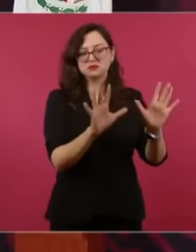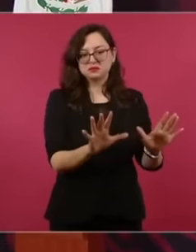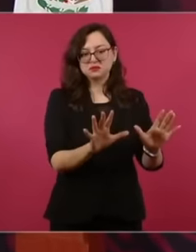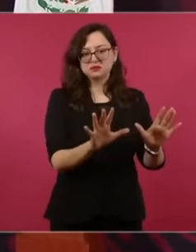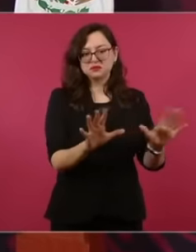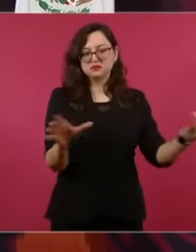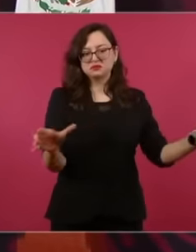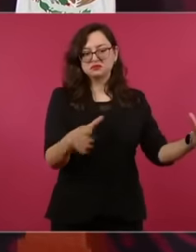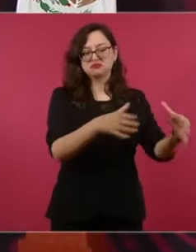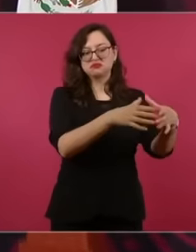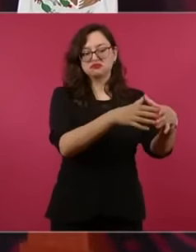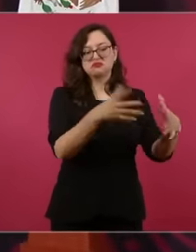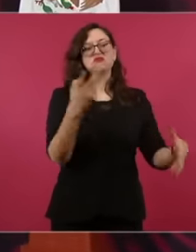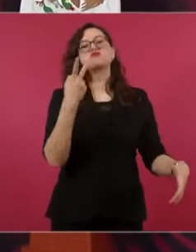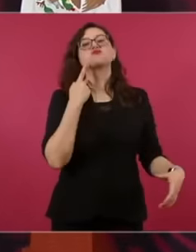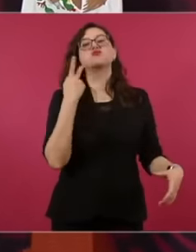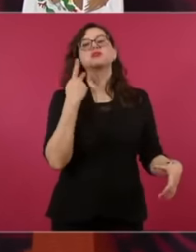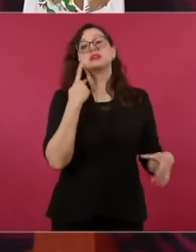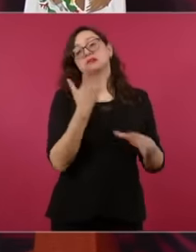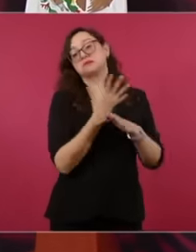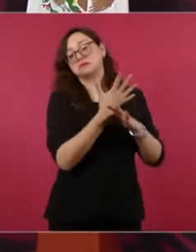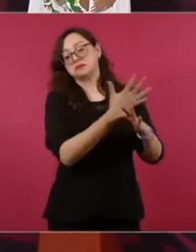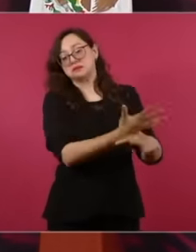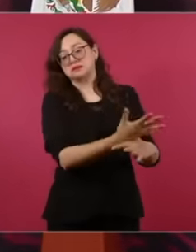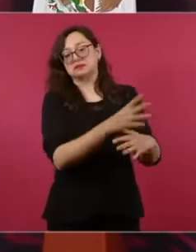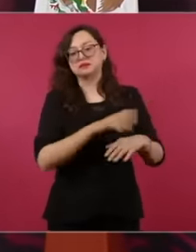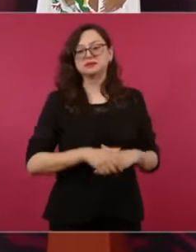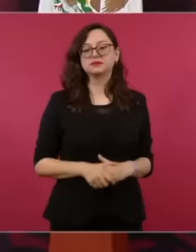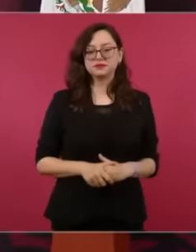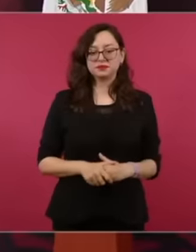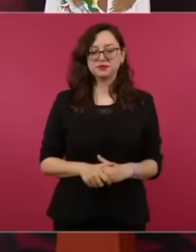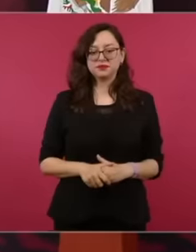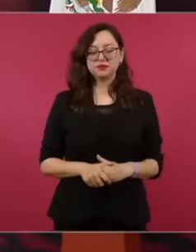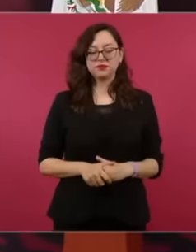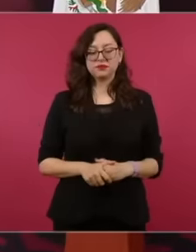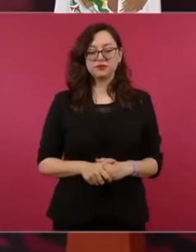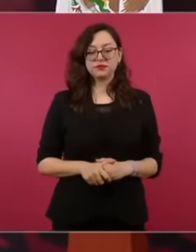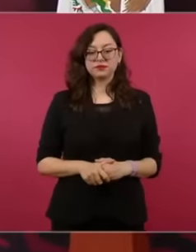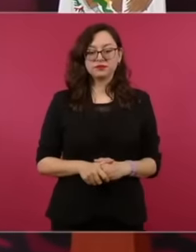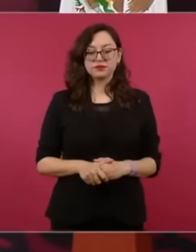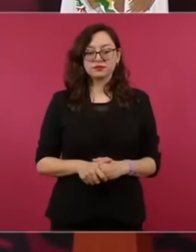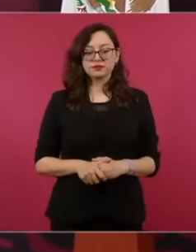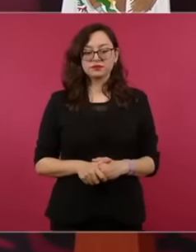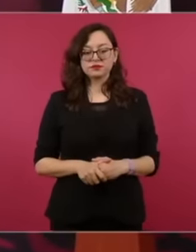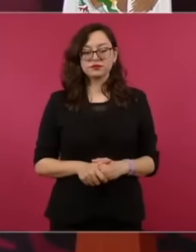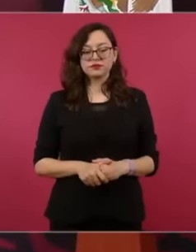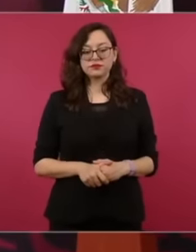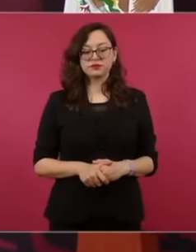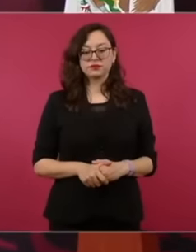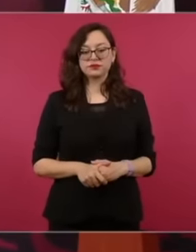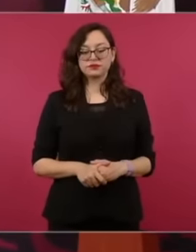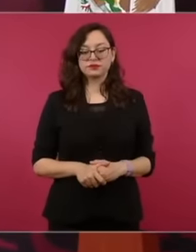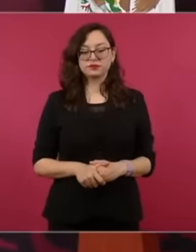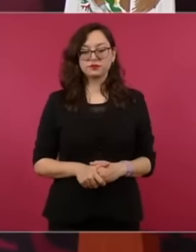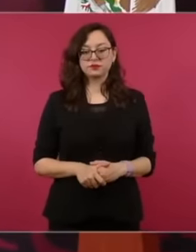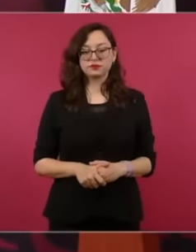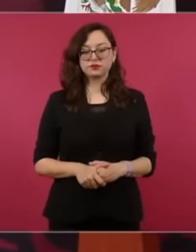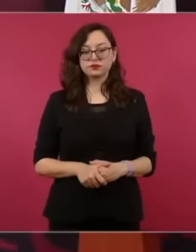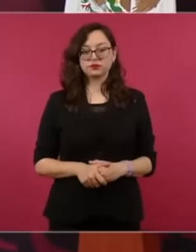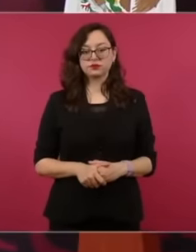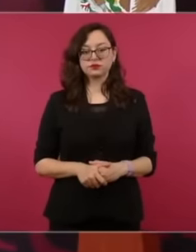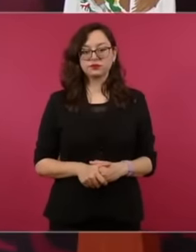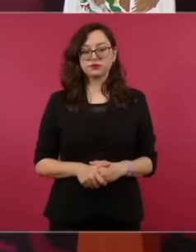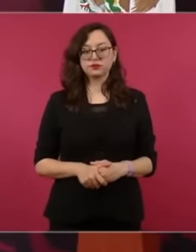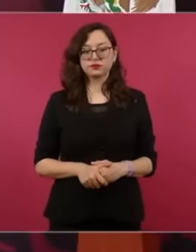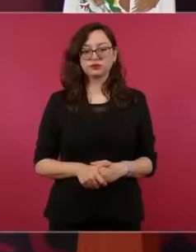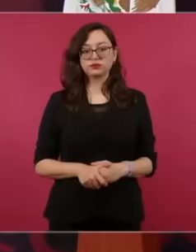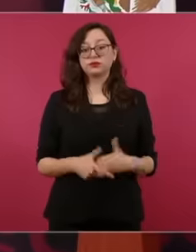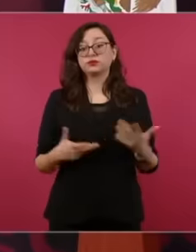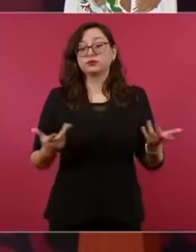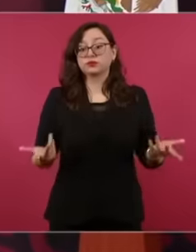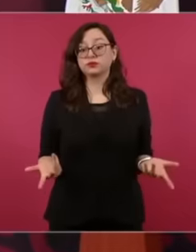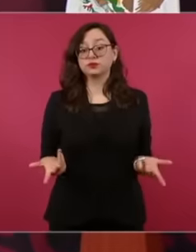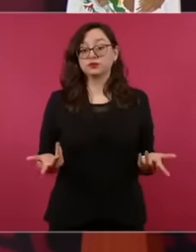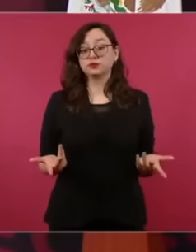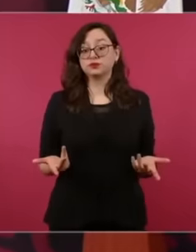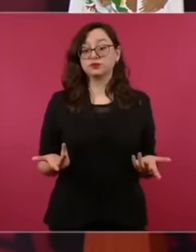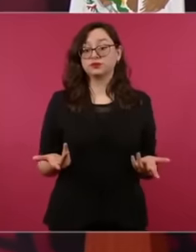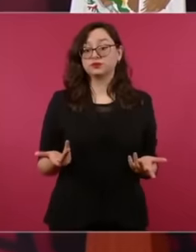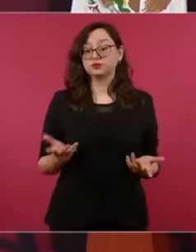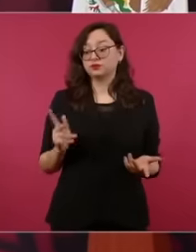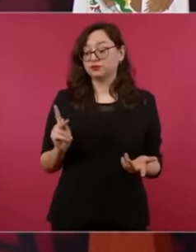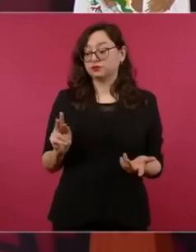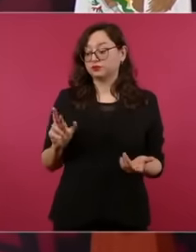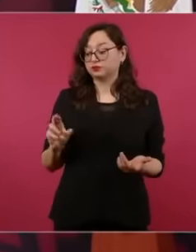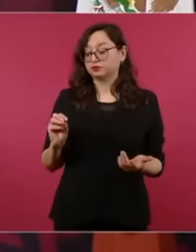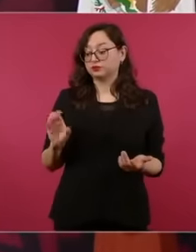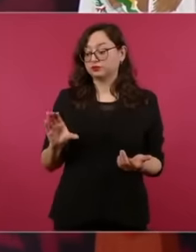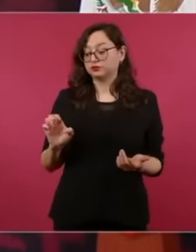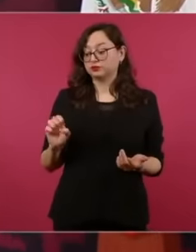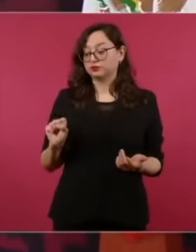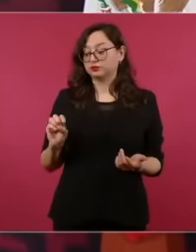political class, but also this good process that before was a beacon of